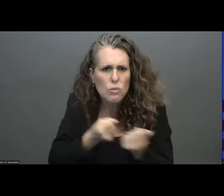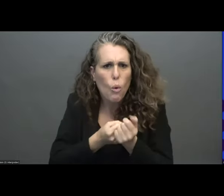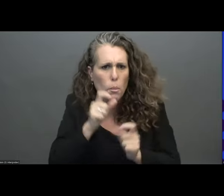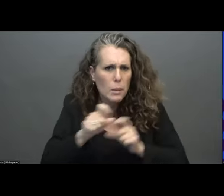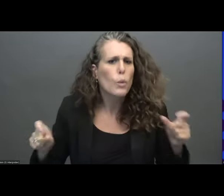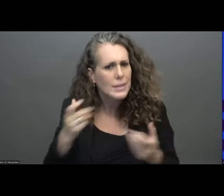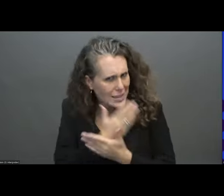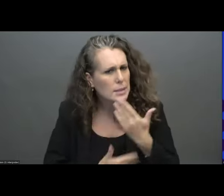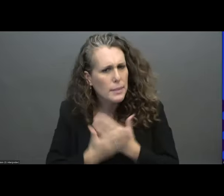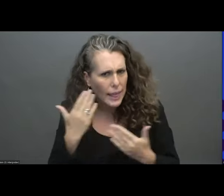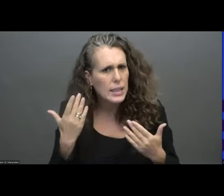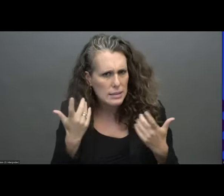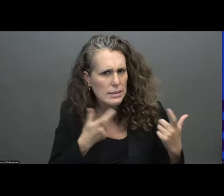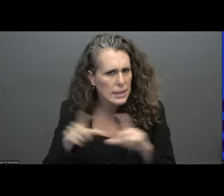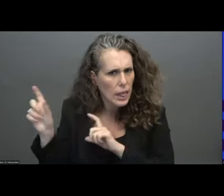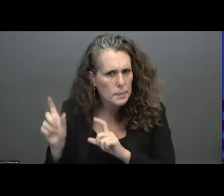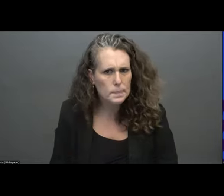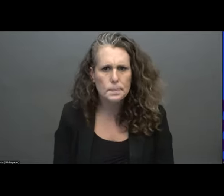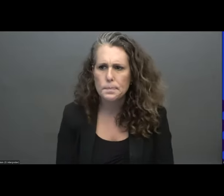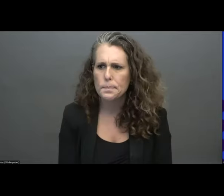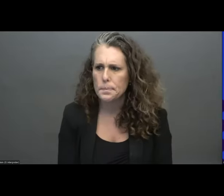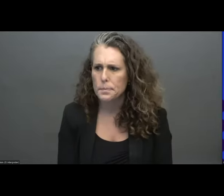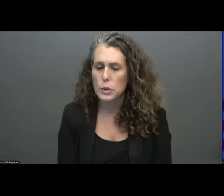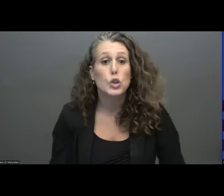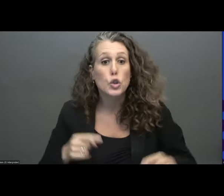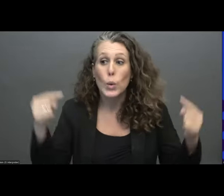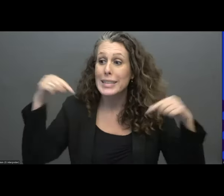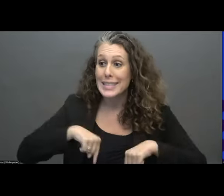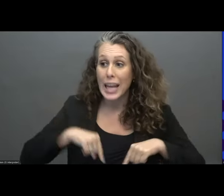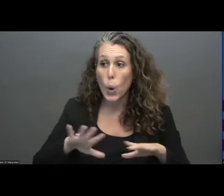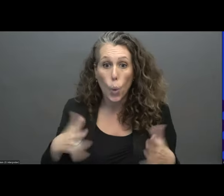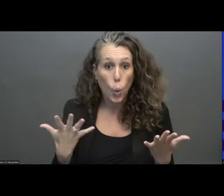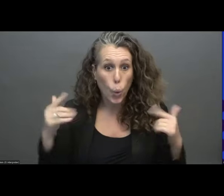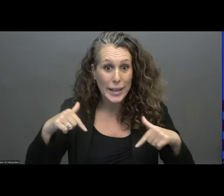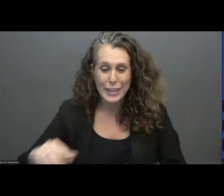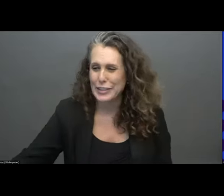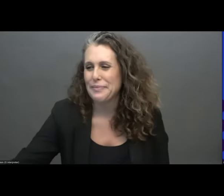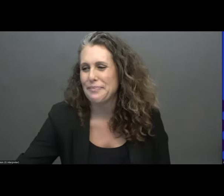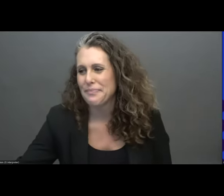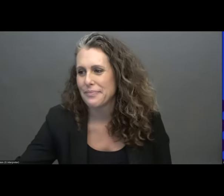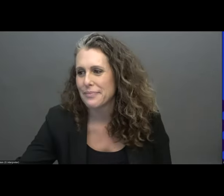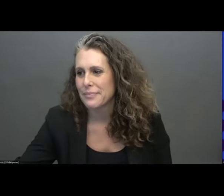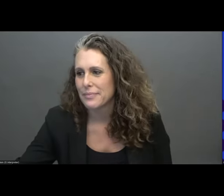open labor market. So we have with us today in this last session. Durante young, he's